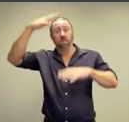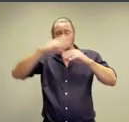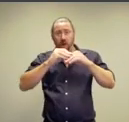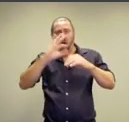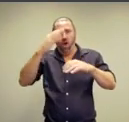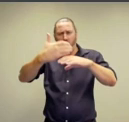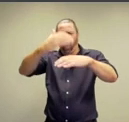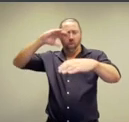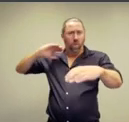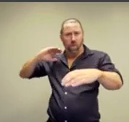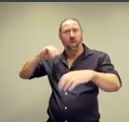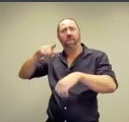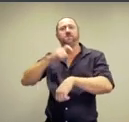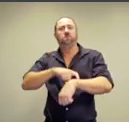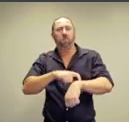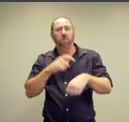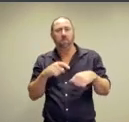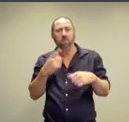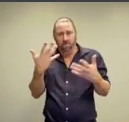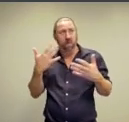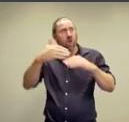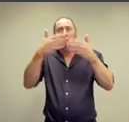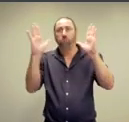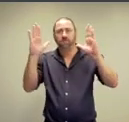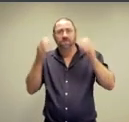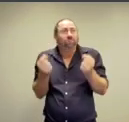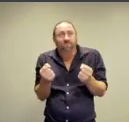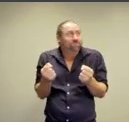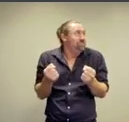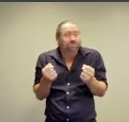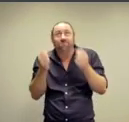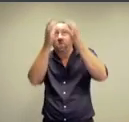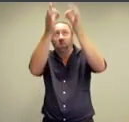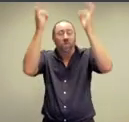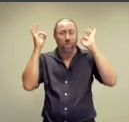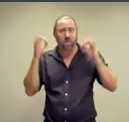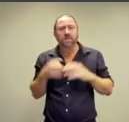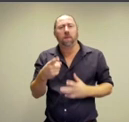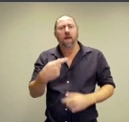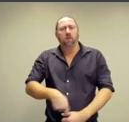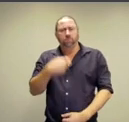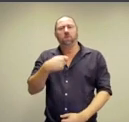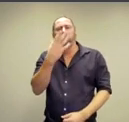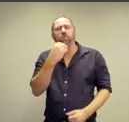open cockpits, as the planes had open cockpits still in World War I.